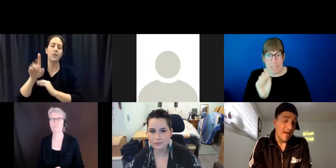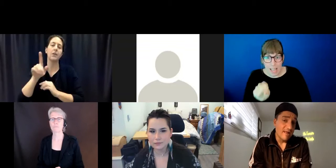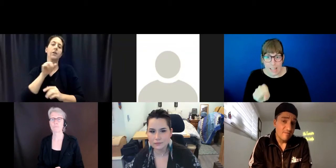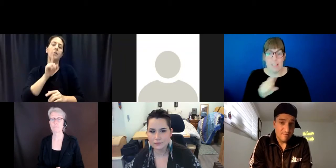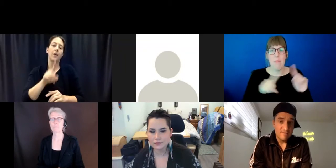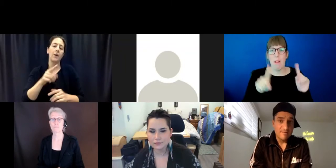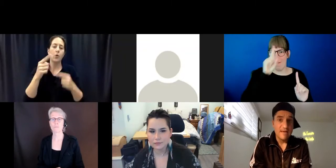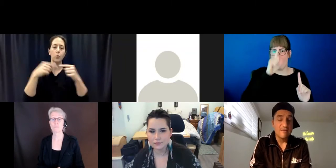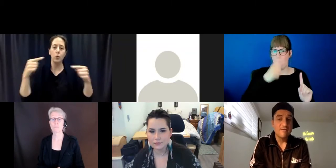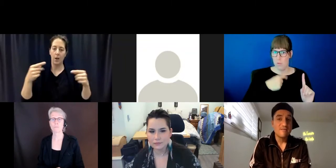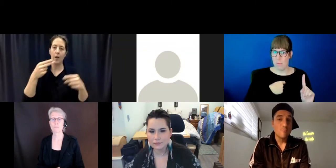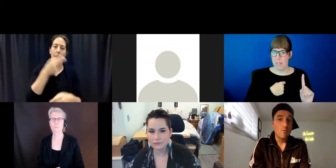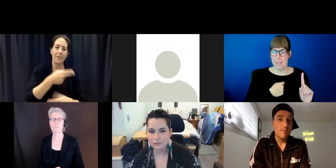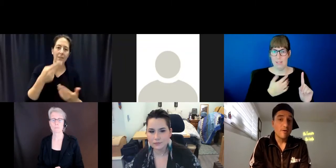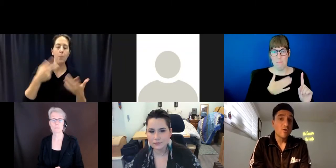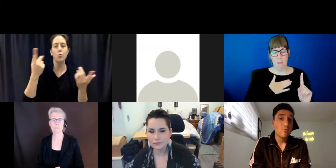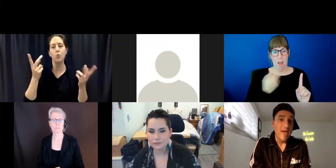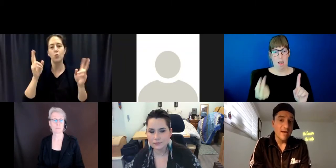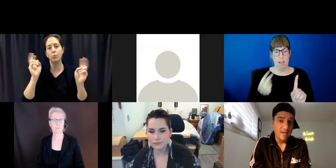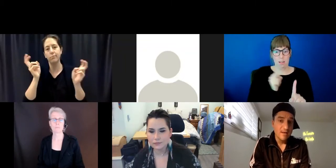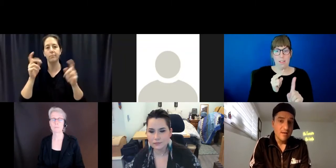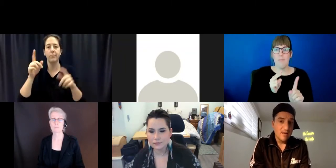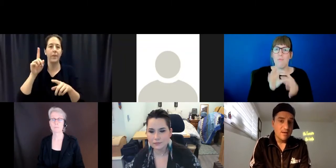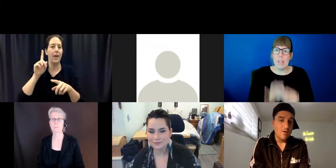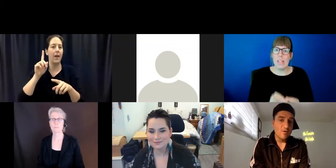I SEE OUT OF THIS IS MORE ABOUT HUMANITY.